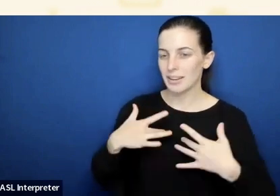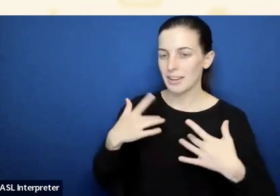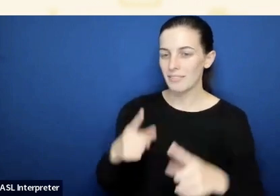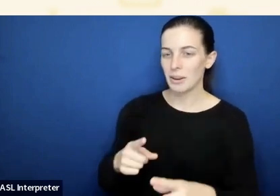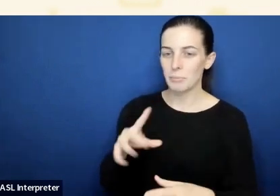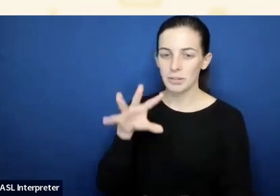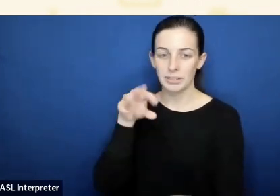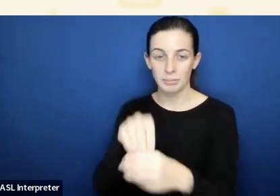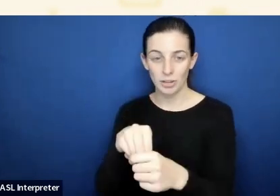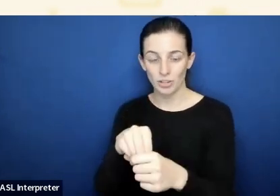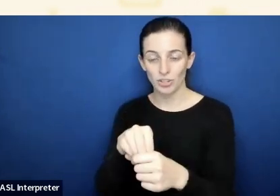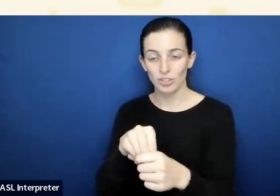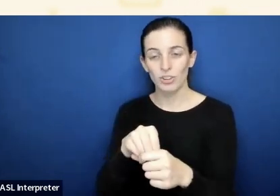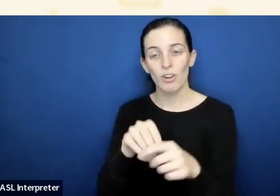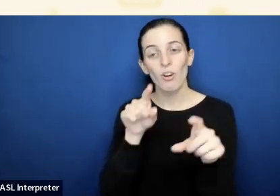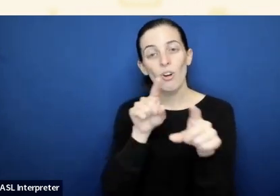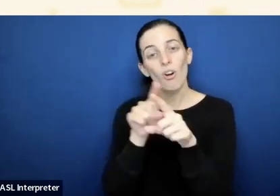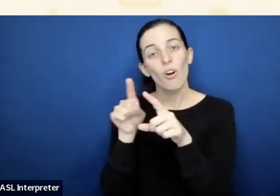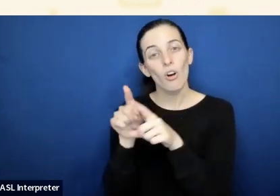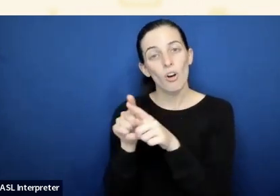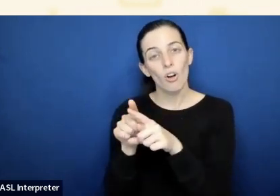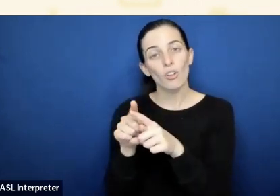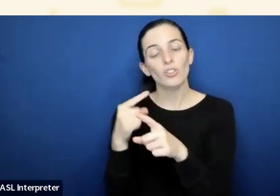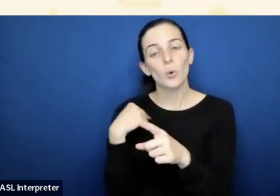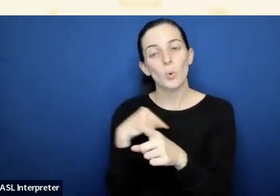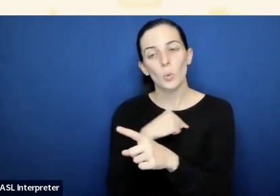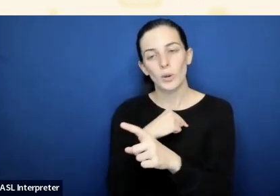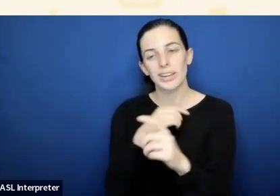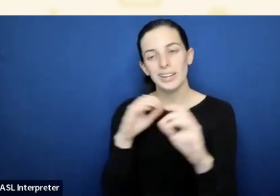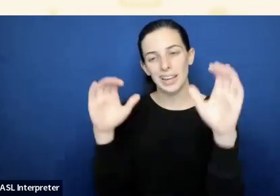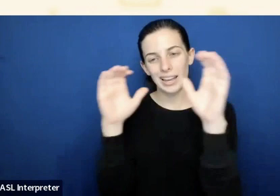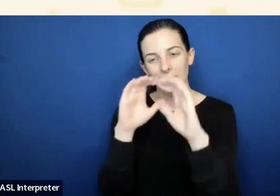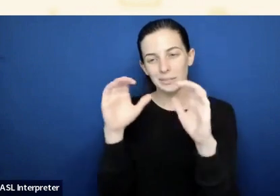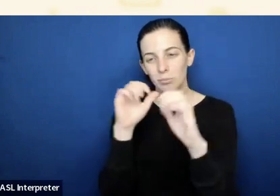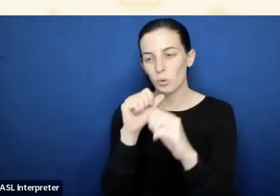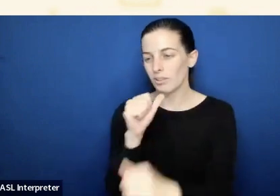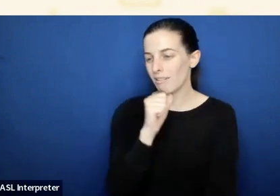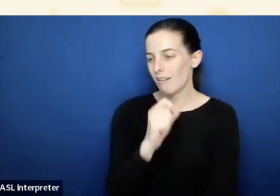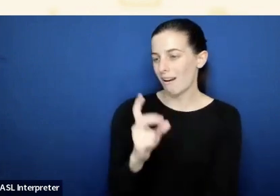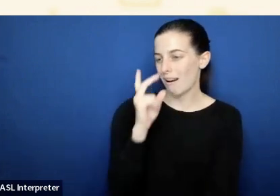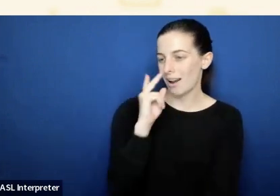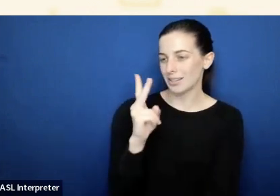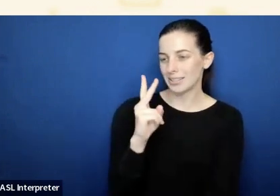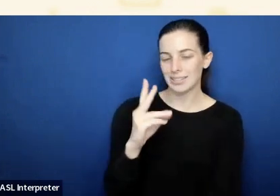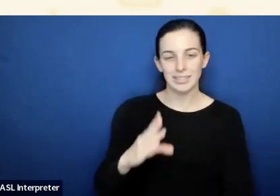And we will also explore the unseen barriers, the silent challenges,